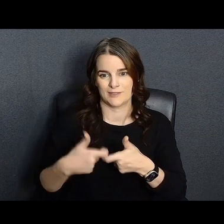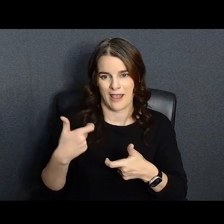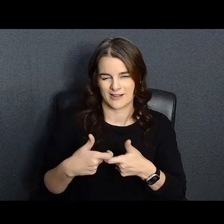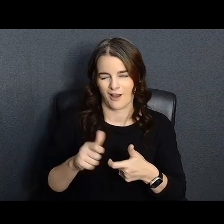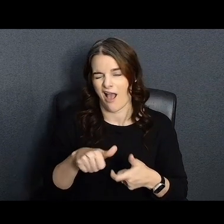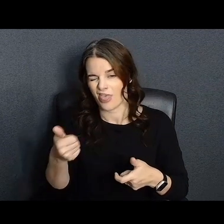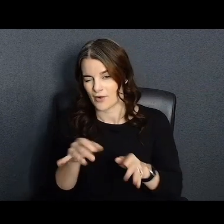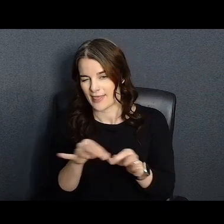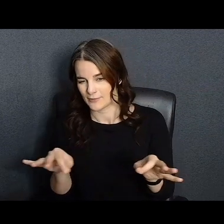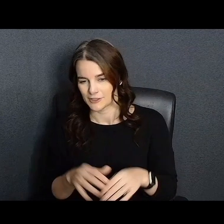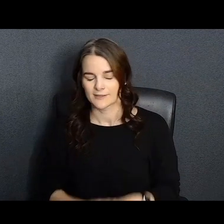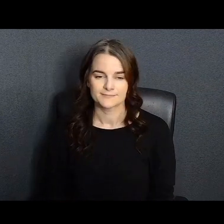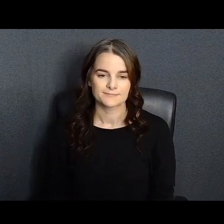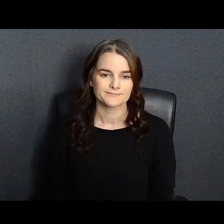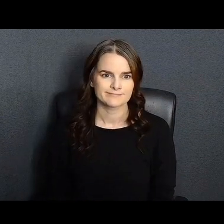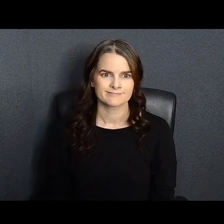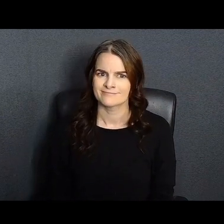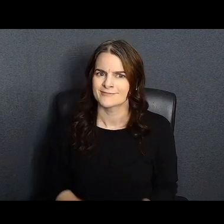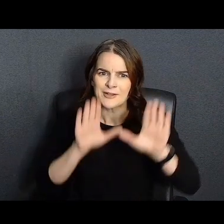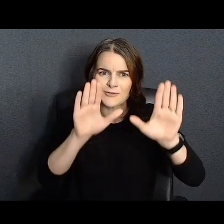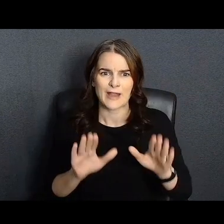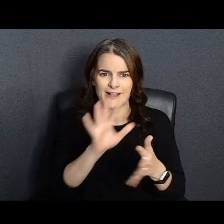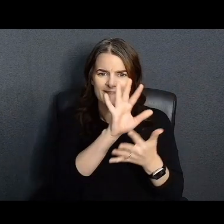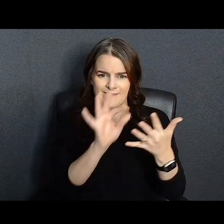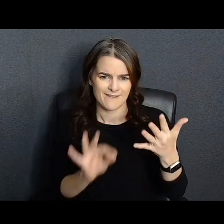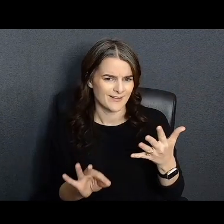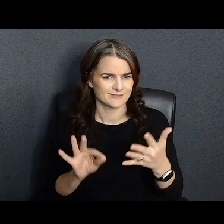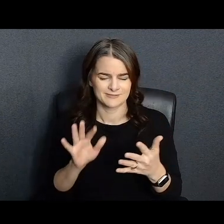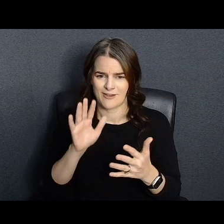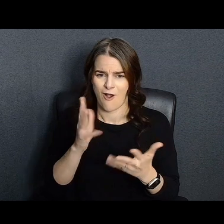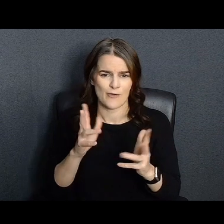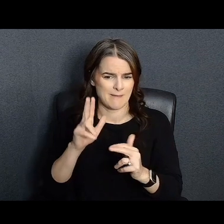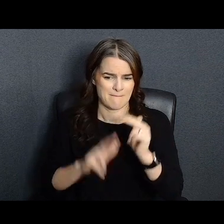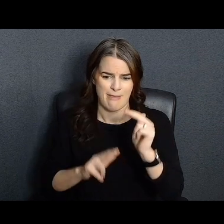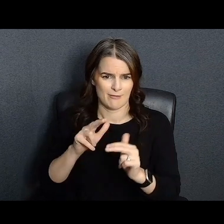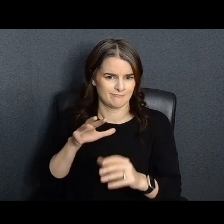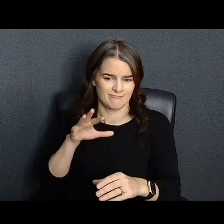So there's some great features that are built in to the system.